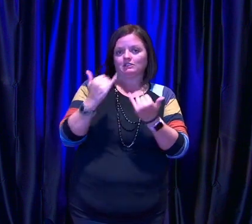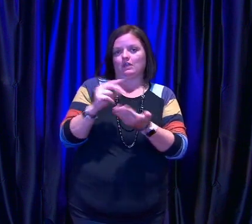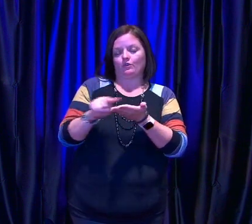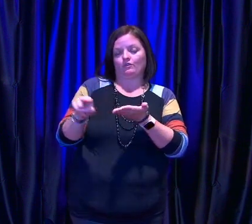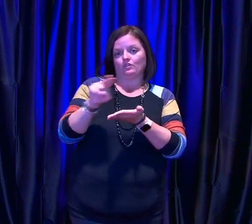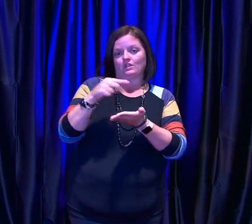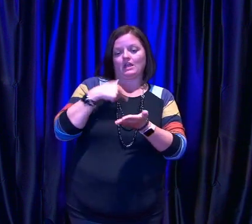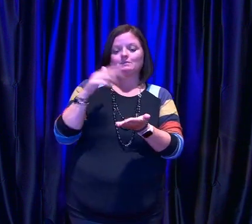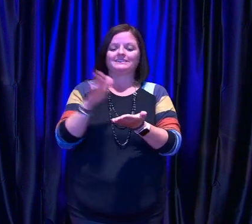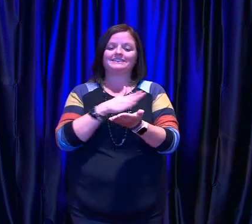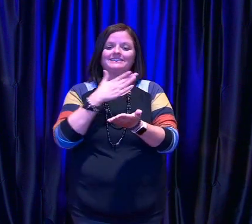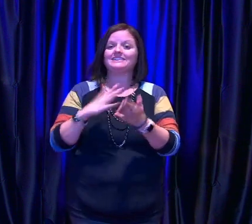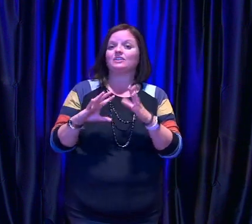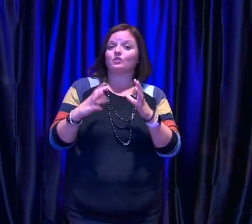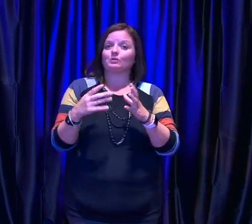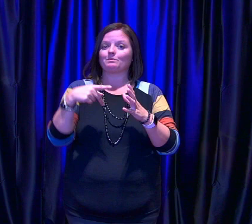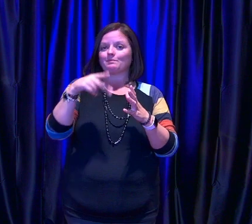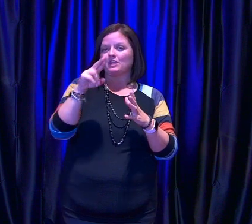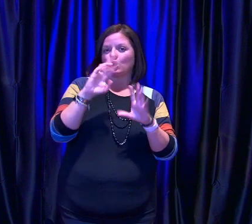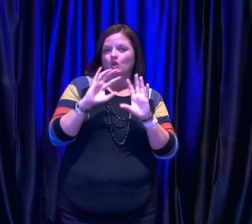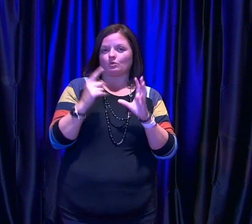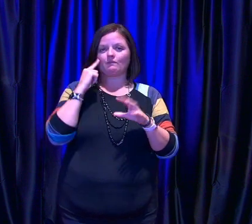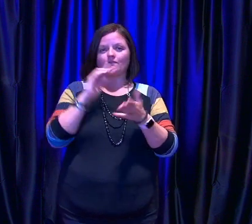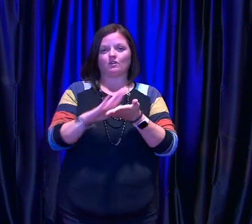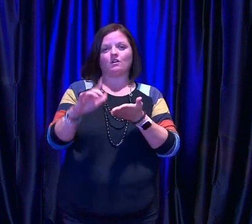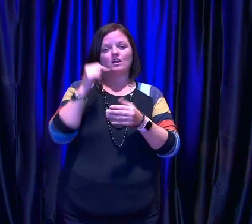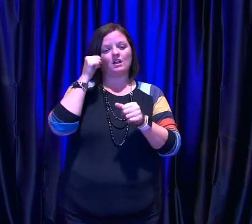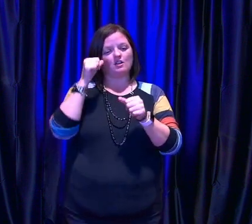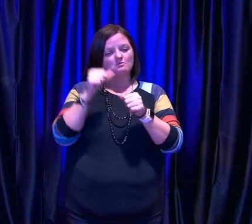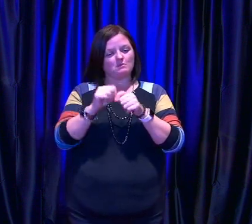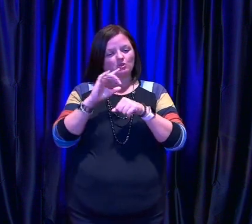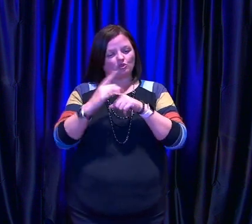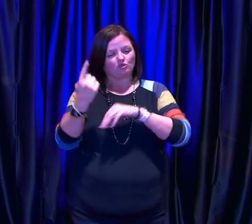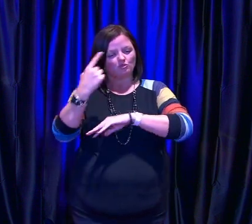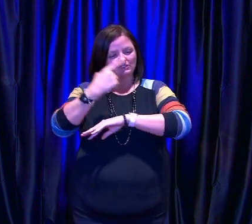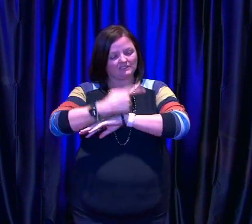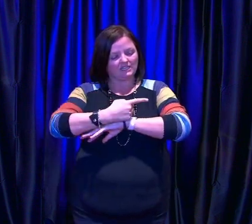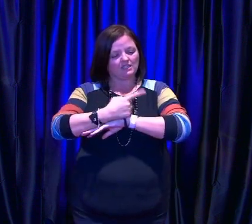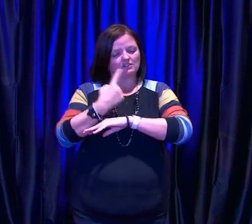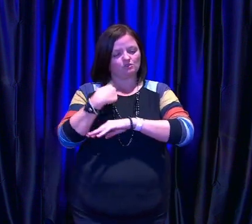group and we were a pr group for the college and i remember those early days we were out nearly